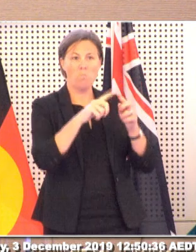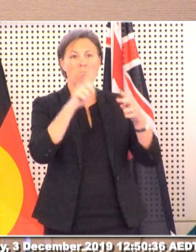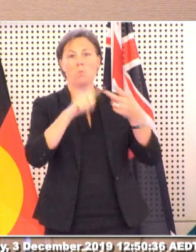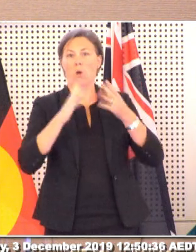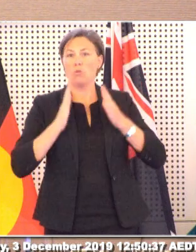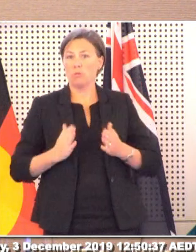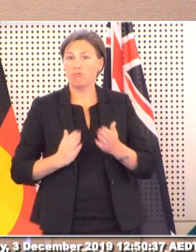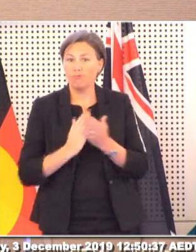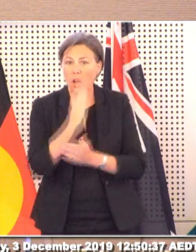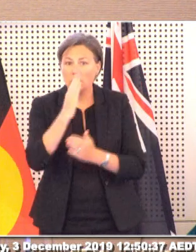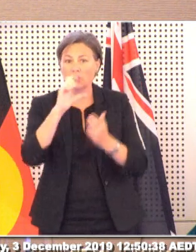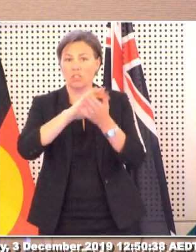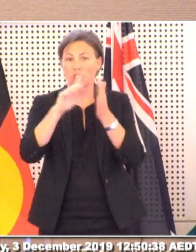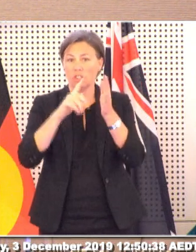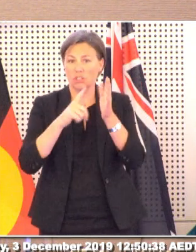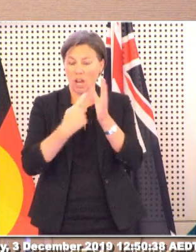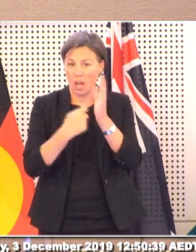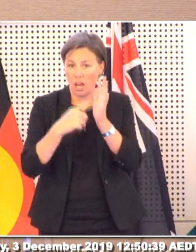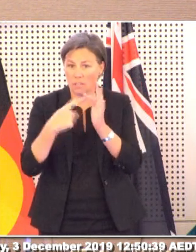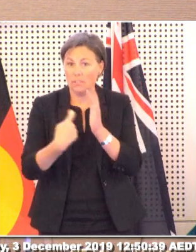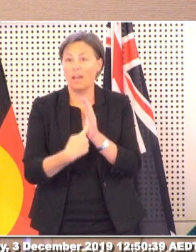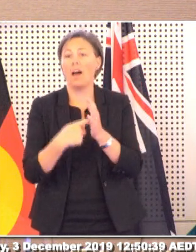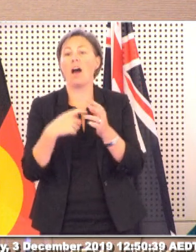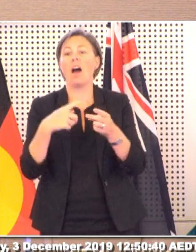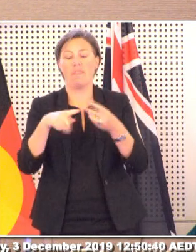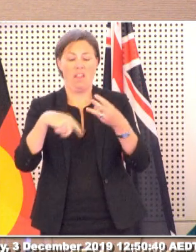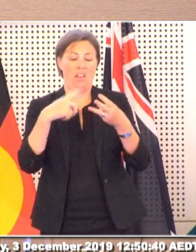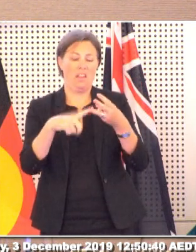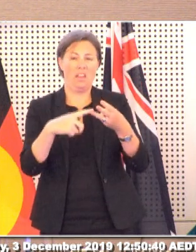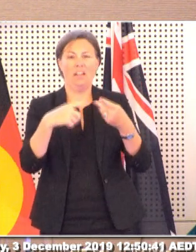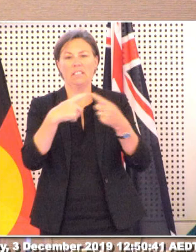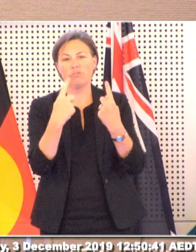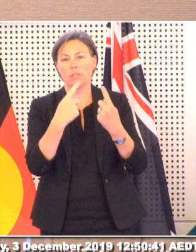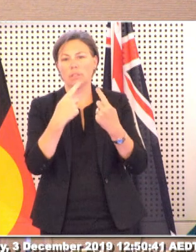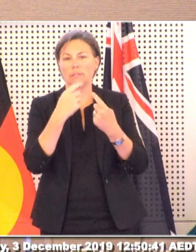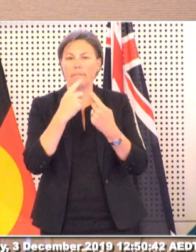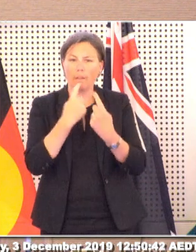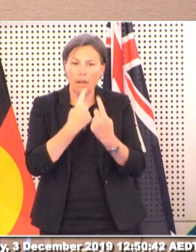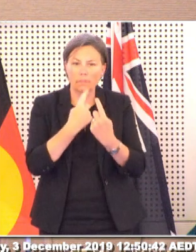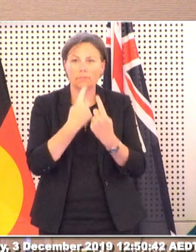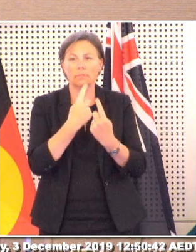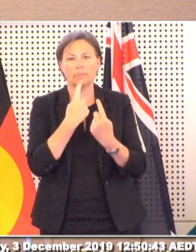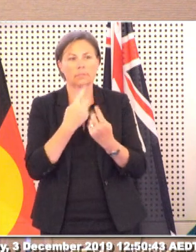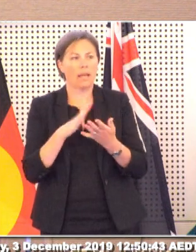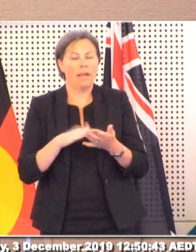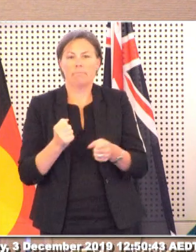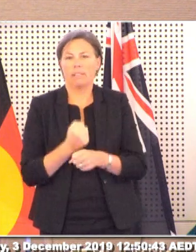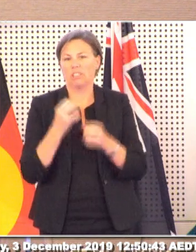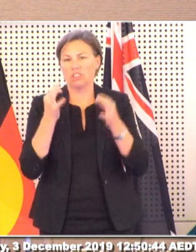then goes on to provide a range of guidance material for guardians in making decisions in relation to accommodation.